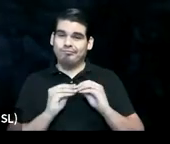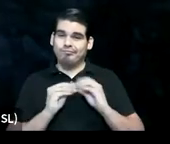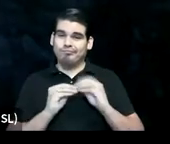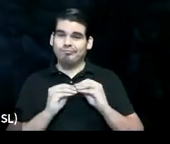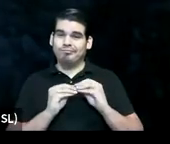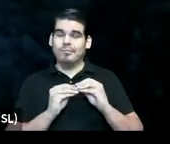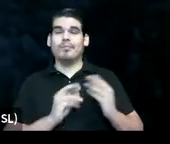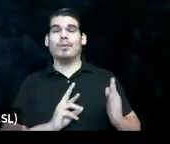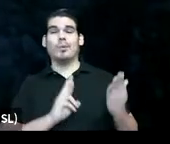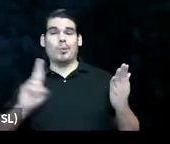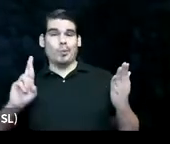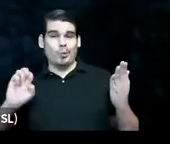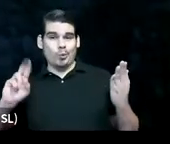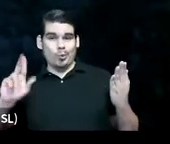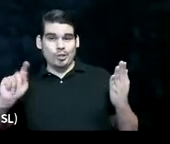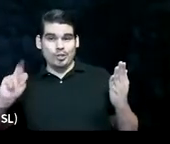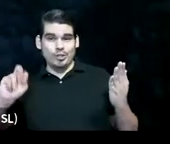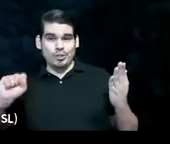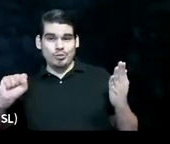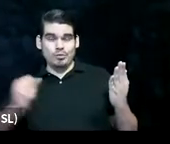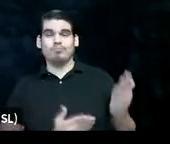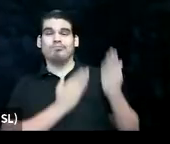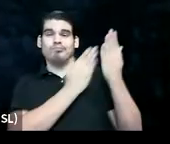sure to choose something that a lot of delegates are going to feel passionate